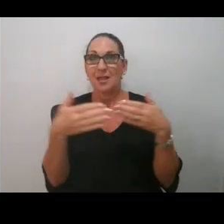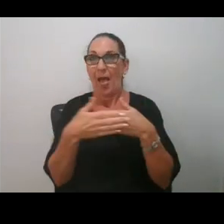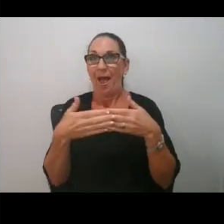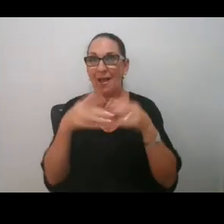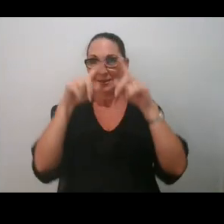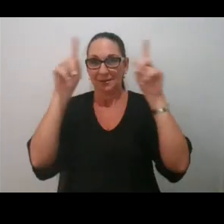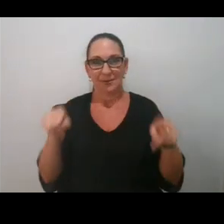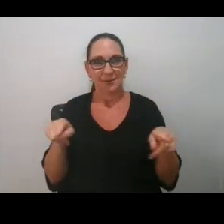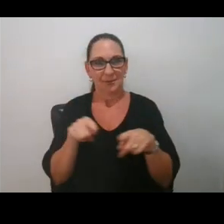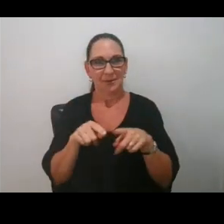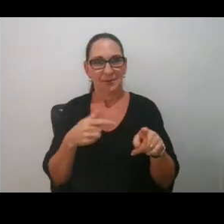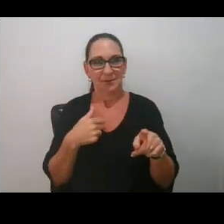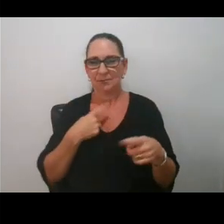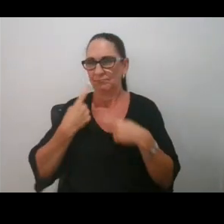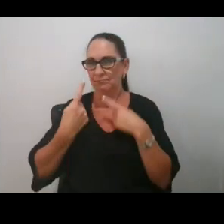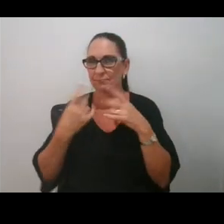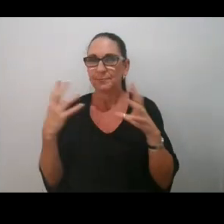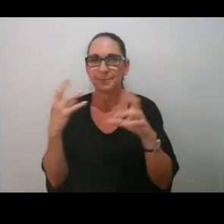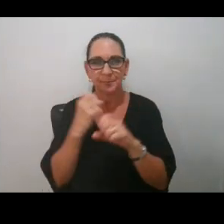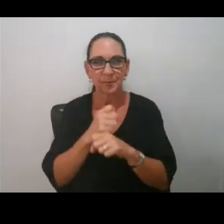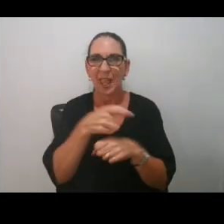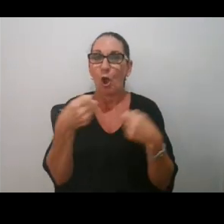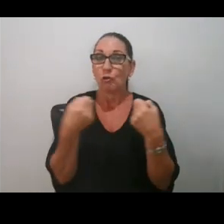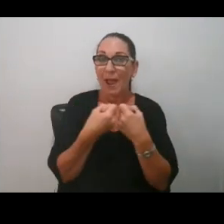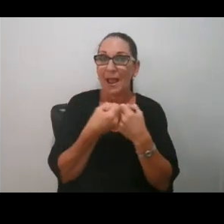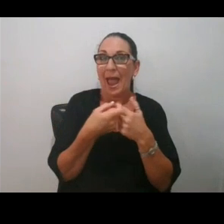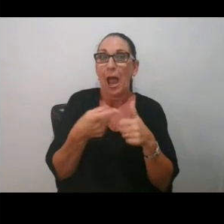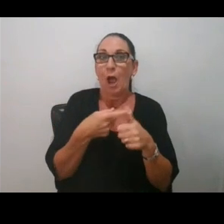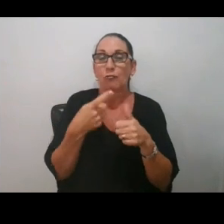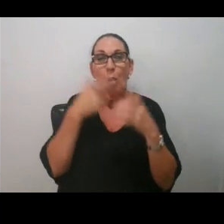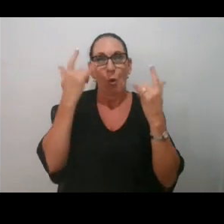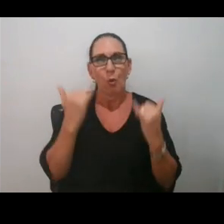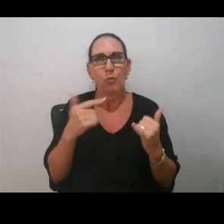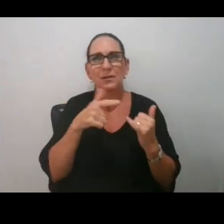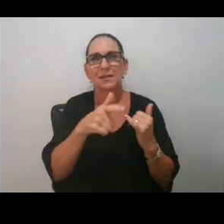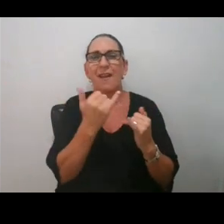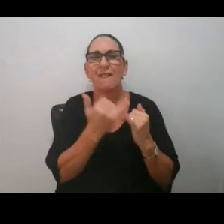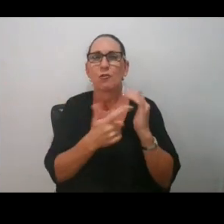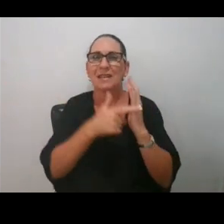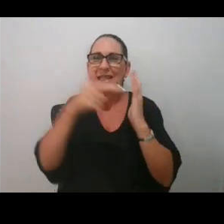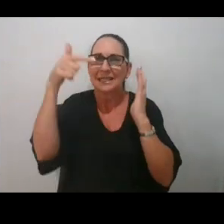you an overview the Drug and Alcohol Court is an intensive and targeted treatment support program